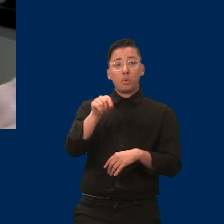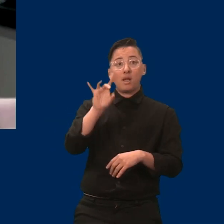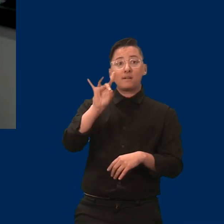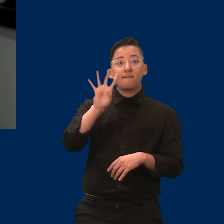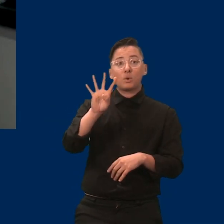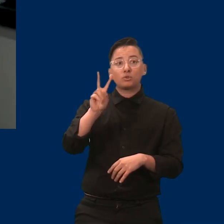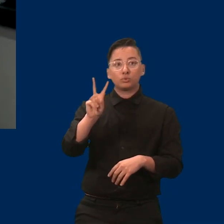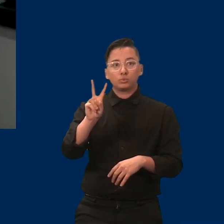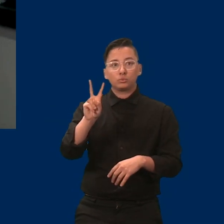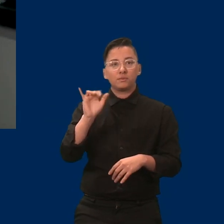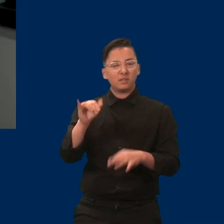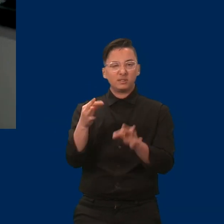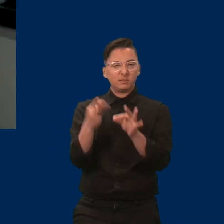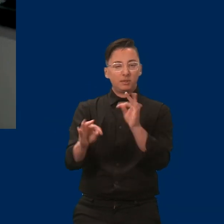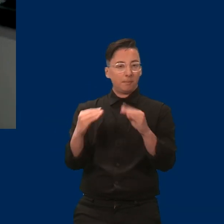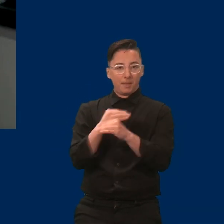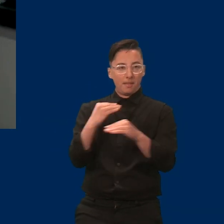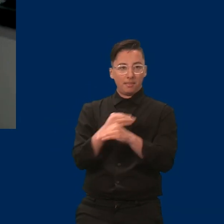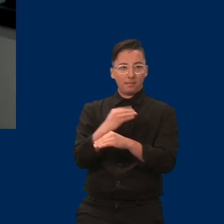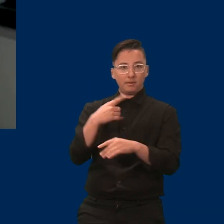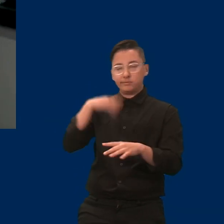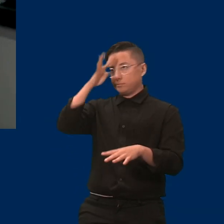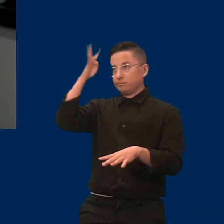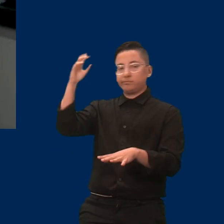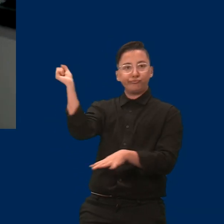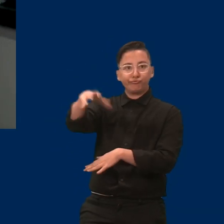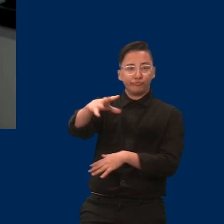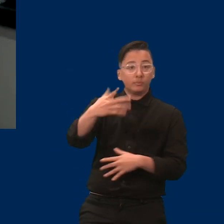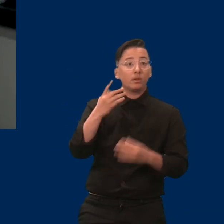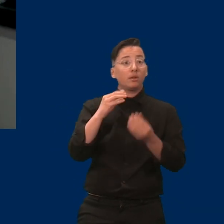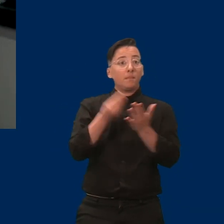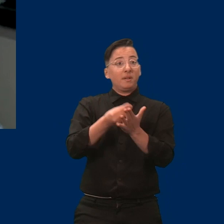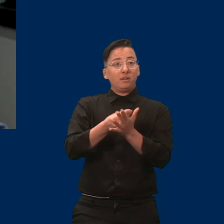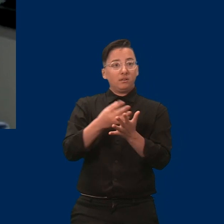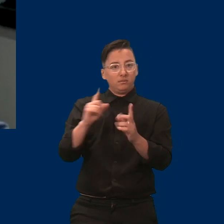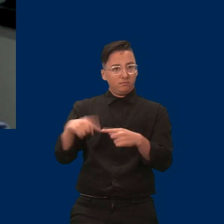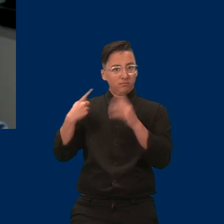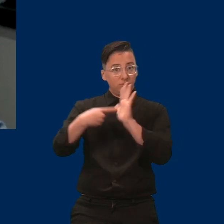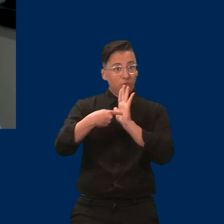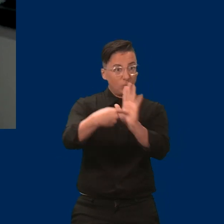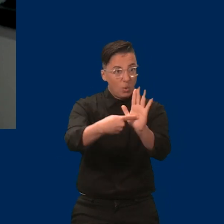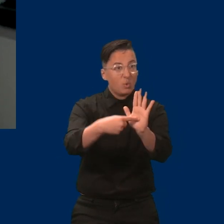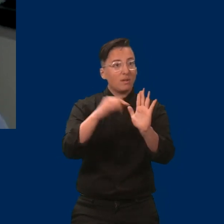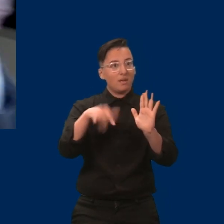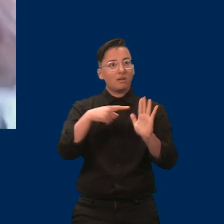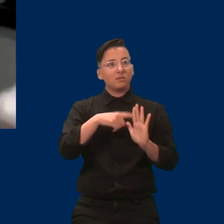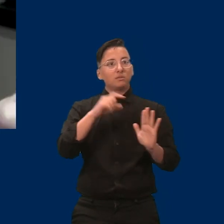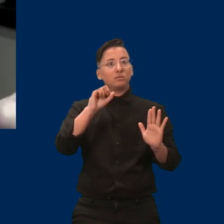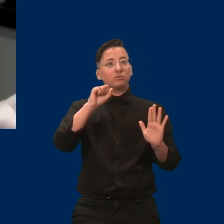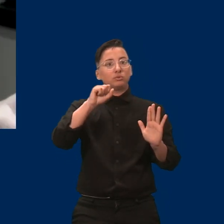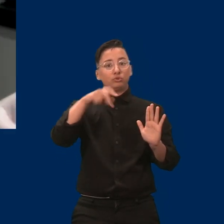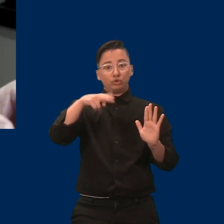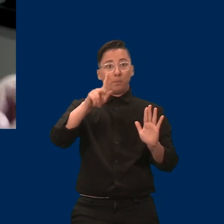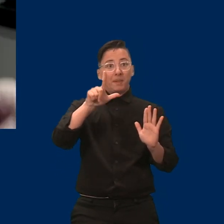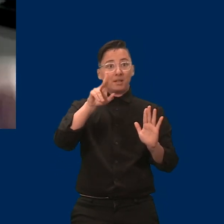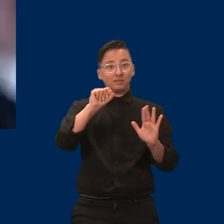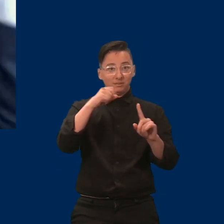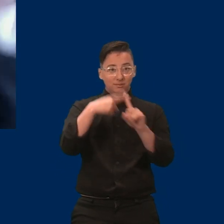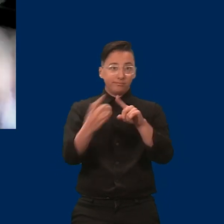of money that is being shown in that forecast, the $17 billion, should have been utilized